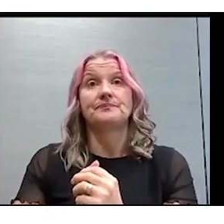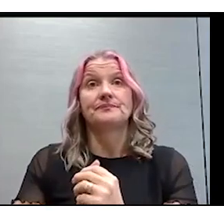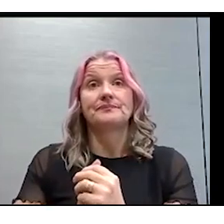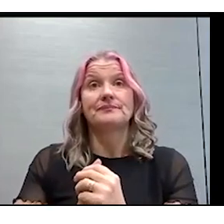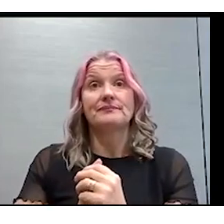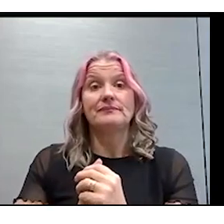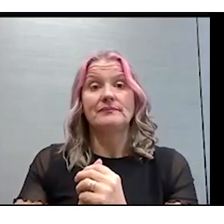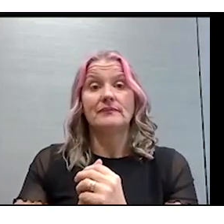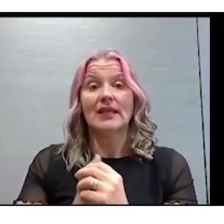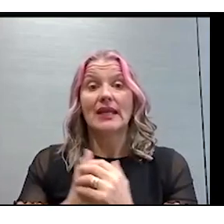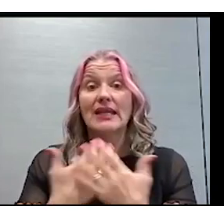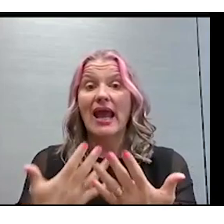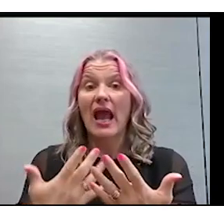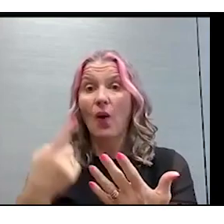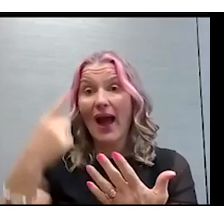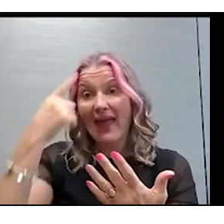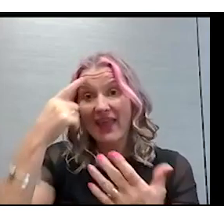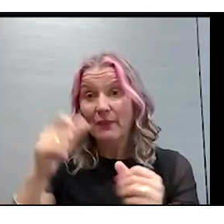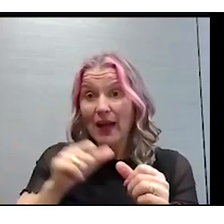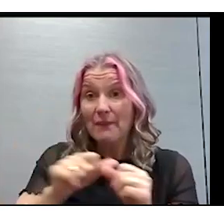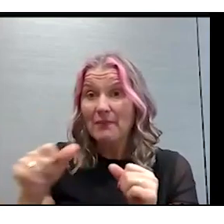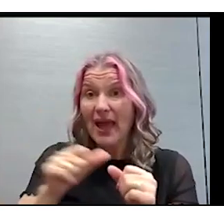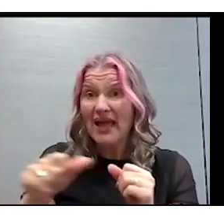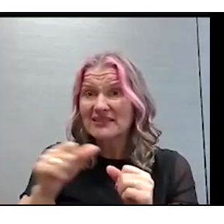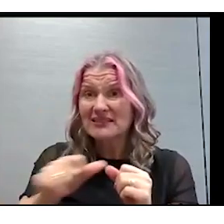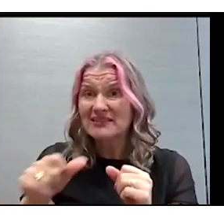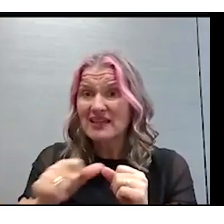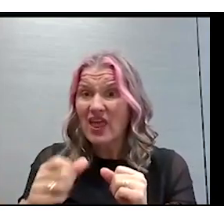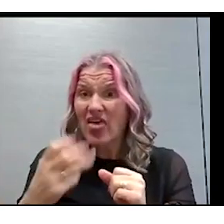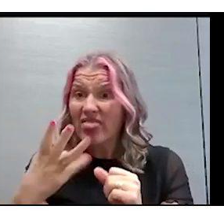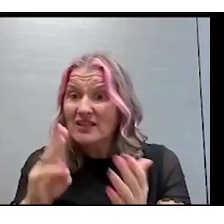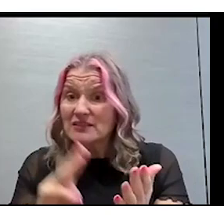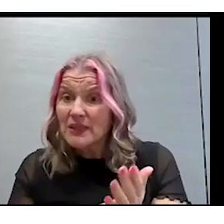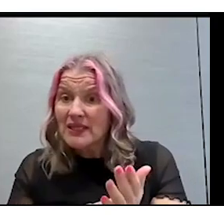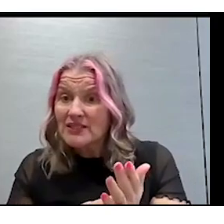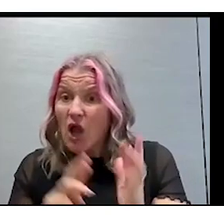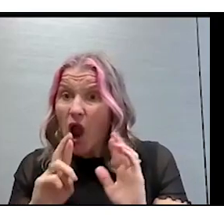And with that, I did my best to be done in 30 minutes and hopefully we have questions